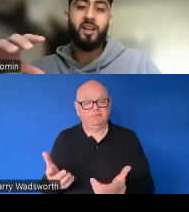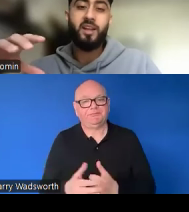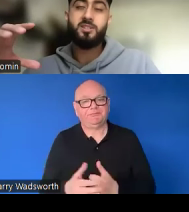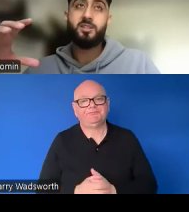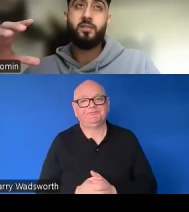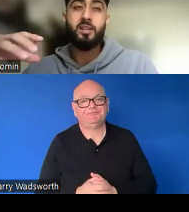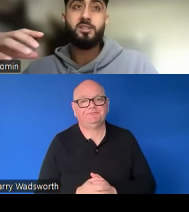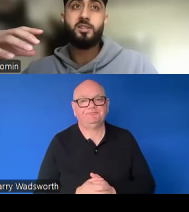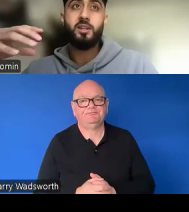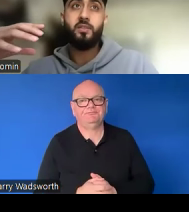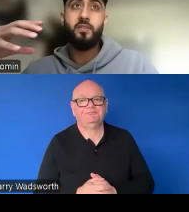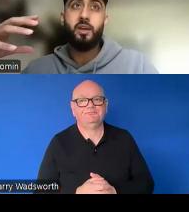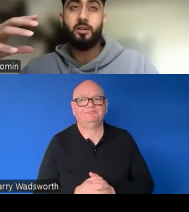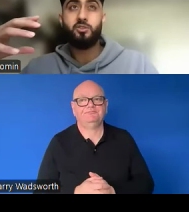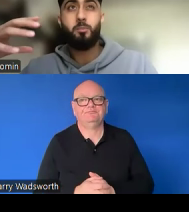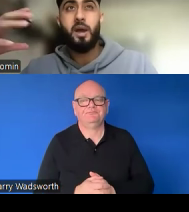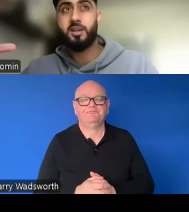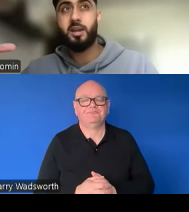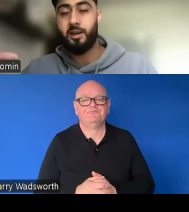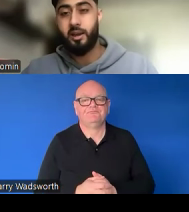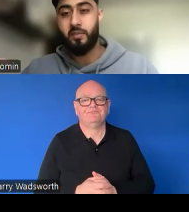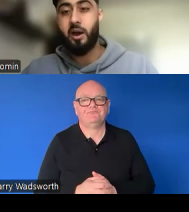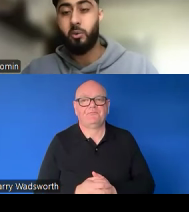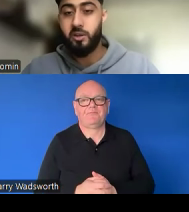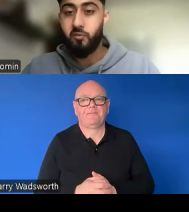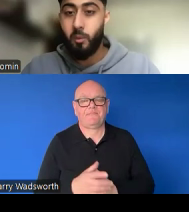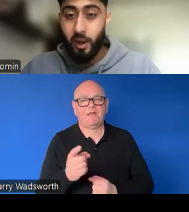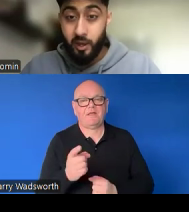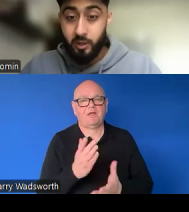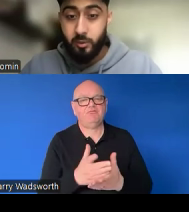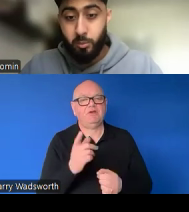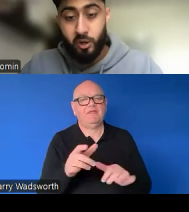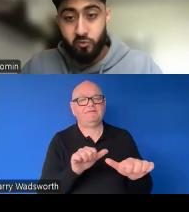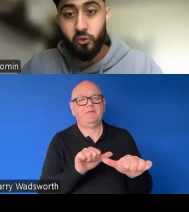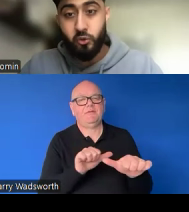That's the best guideline that I would give from my point of view